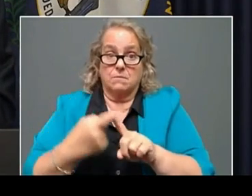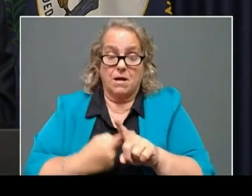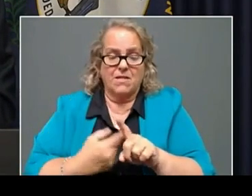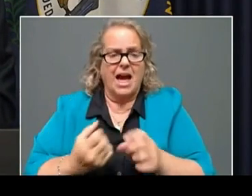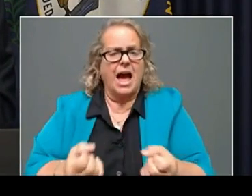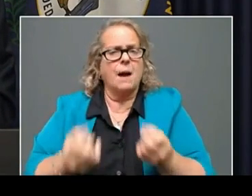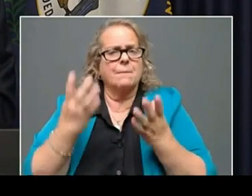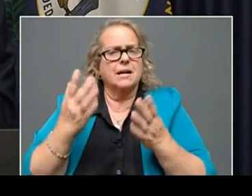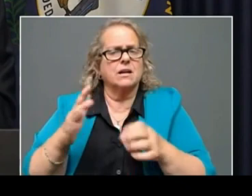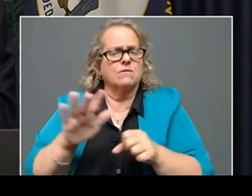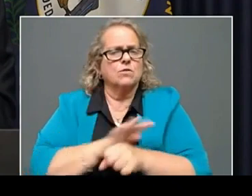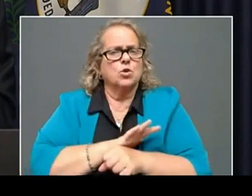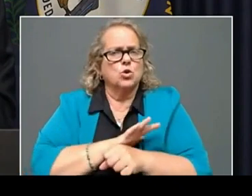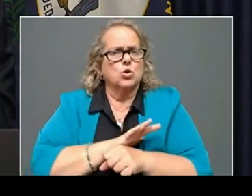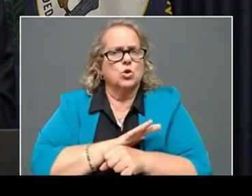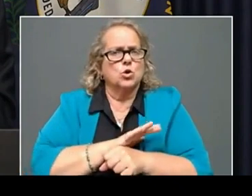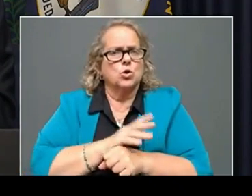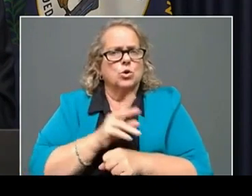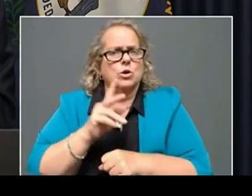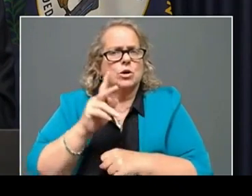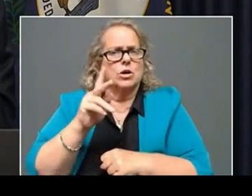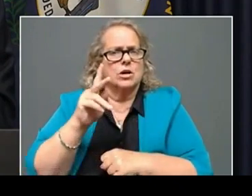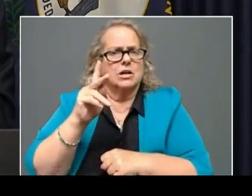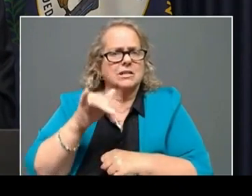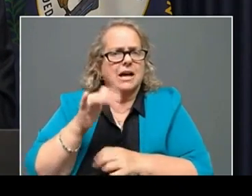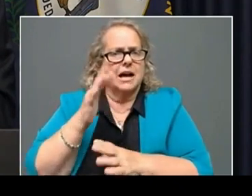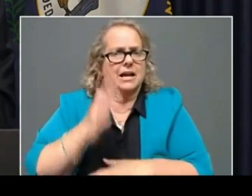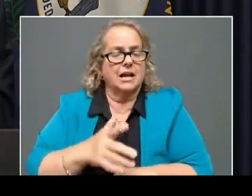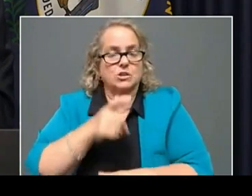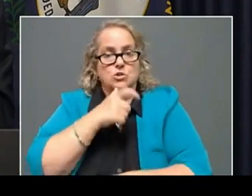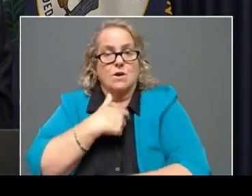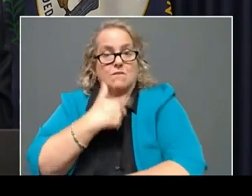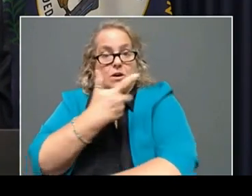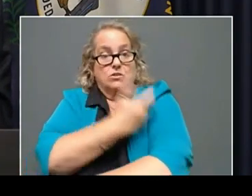for example have tested positive and been hospitalized. Let us work on